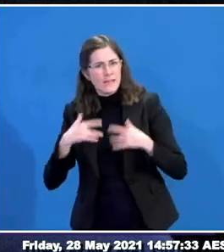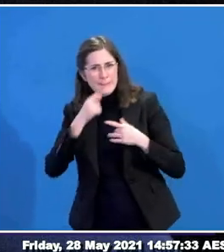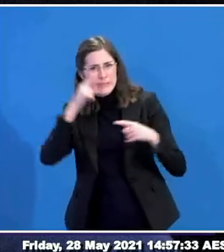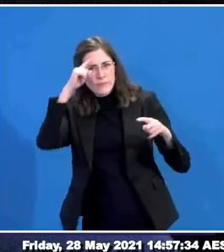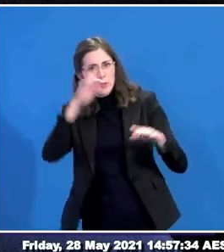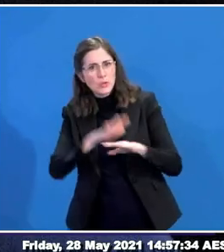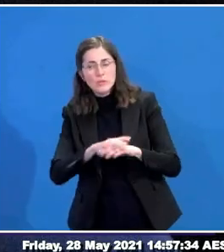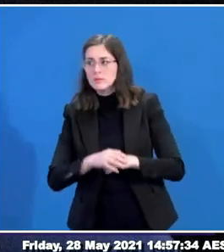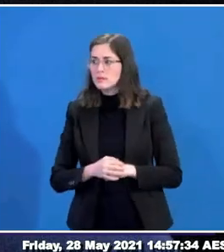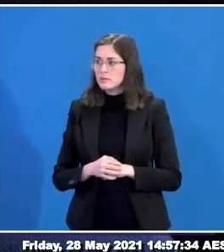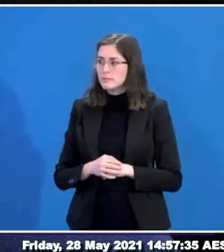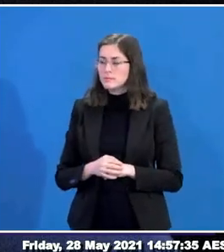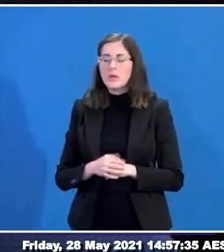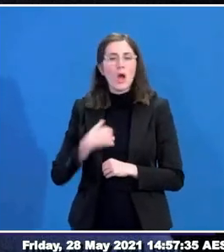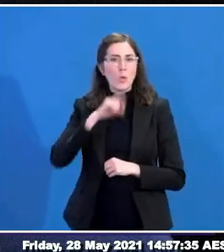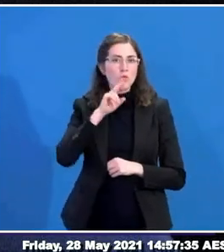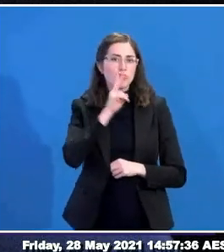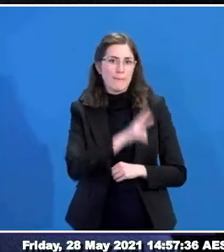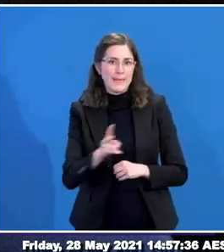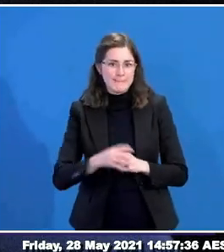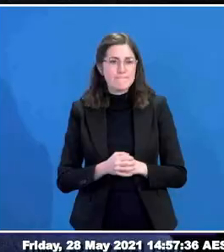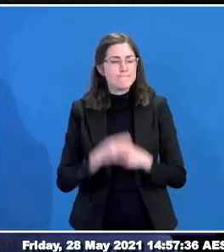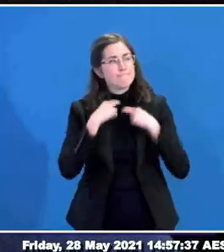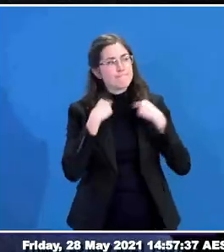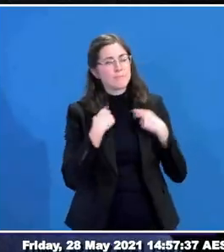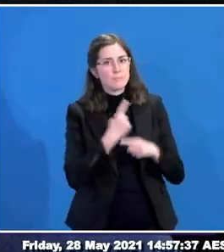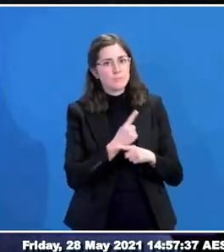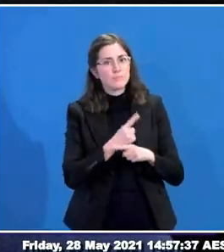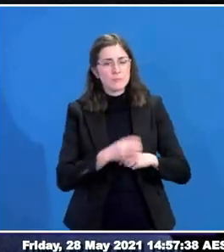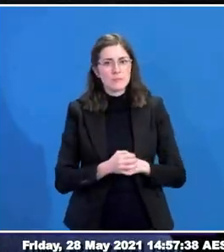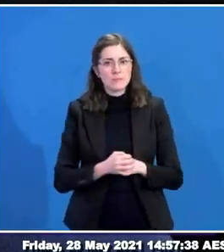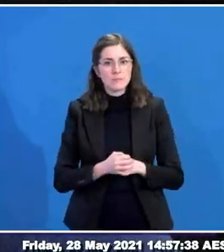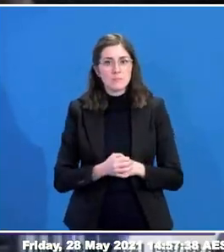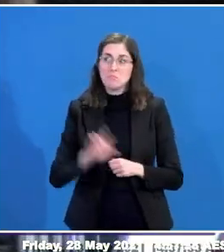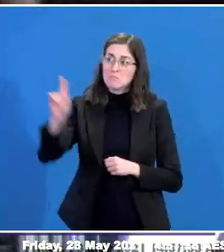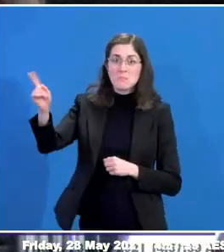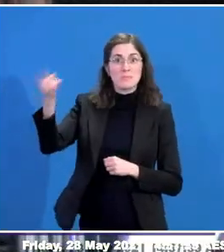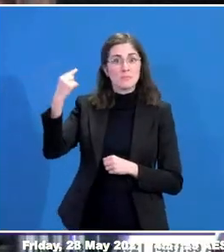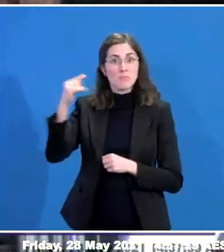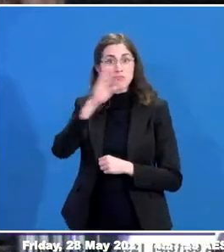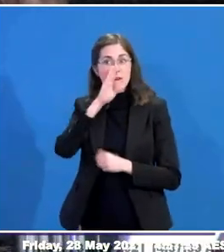Where an independent investigator carries out an investigation